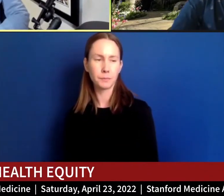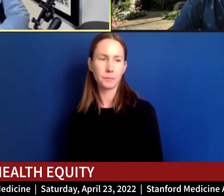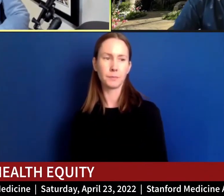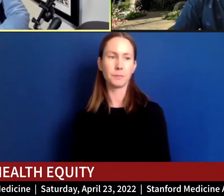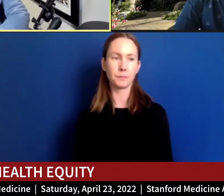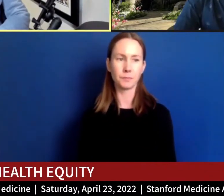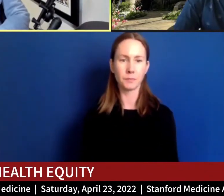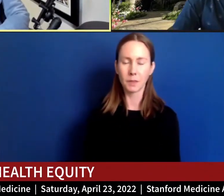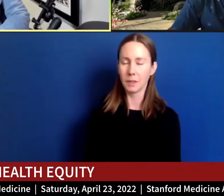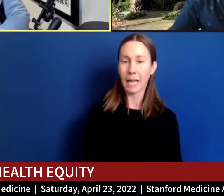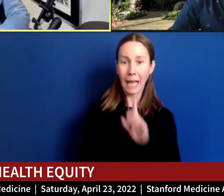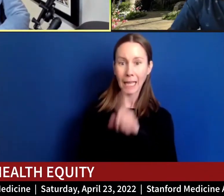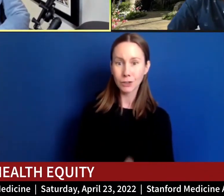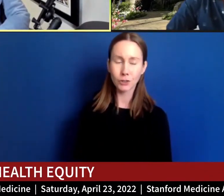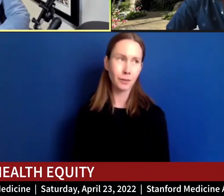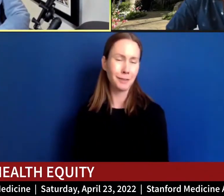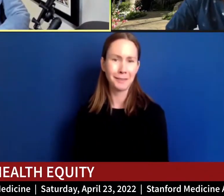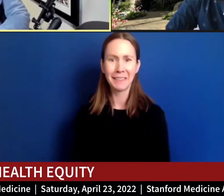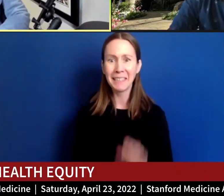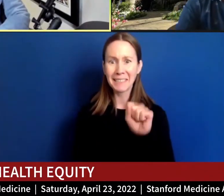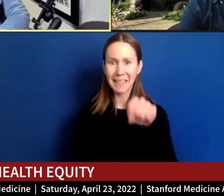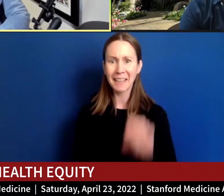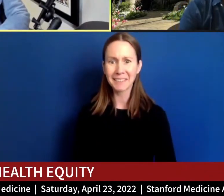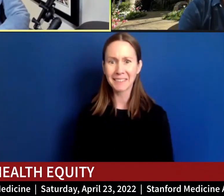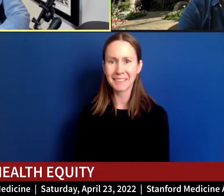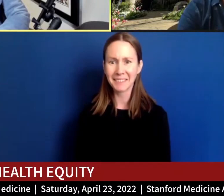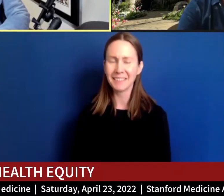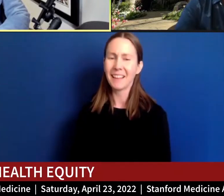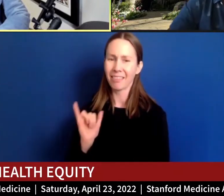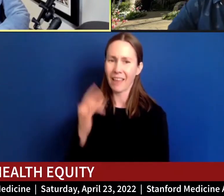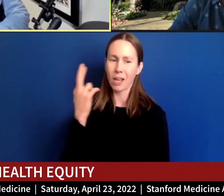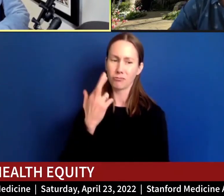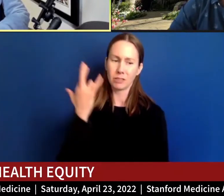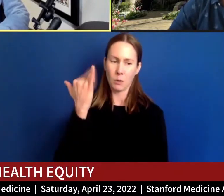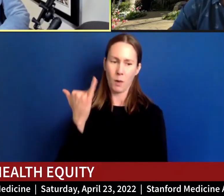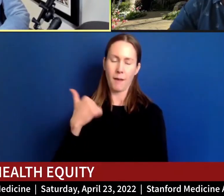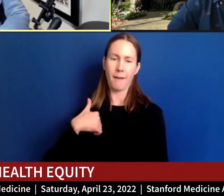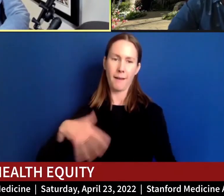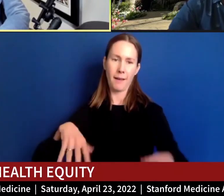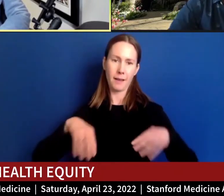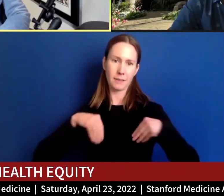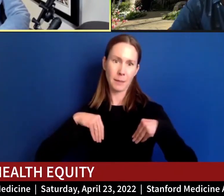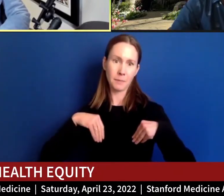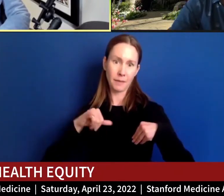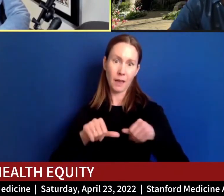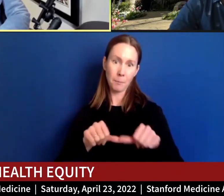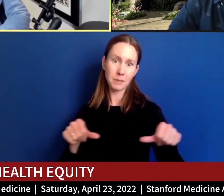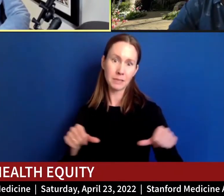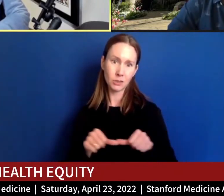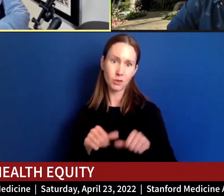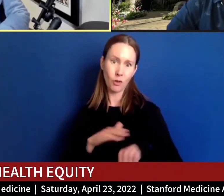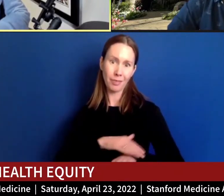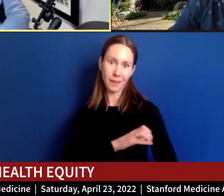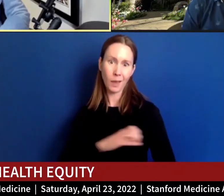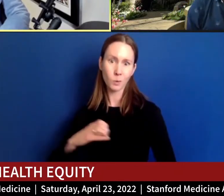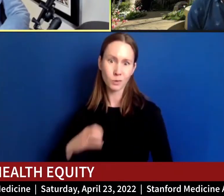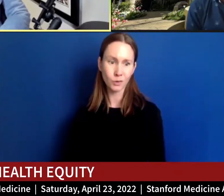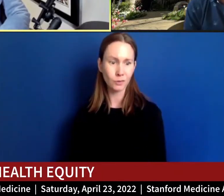yes. And that's really why I accepted the position on the council. Because I believe that it has to